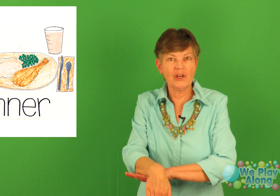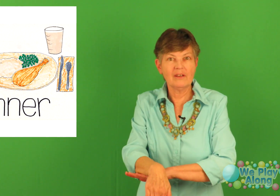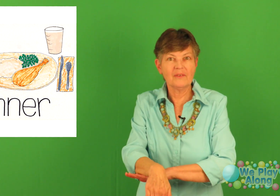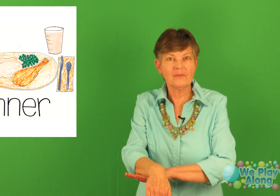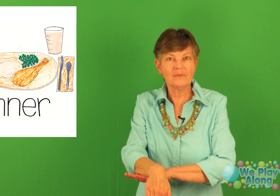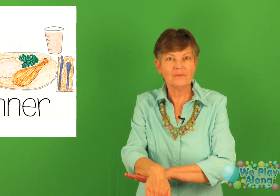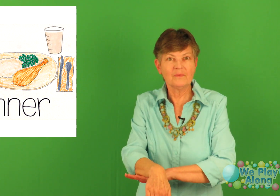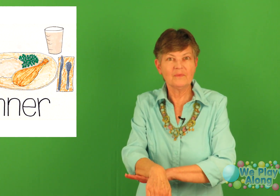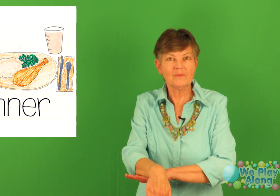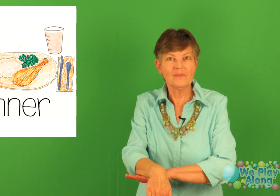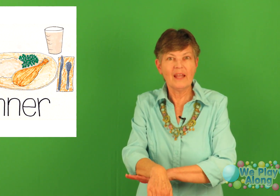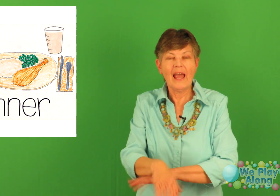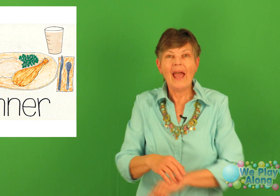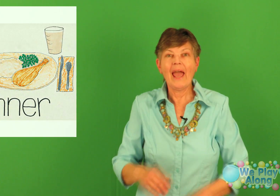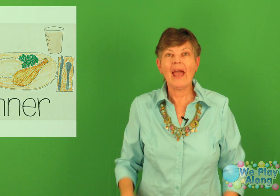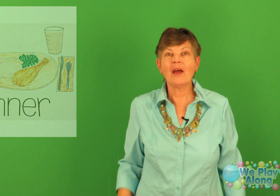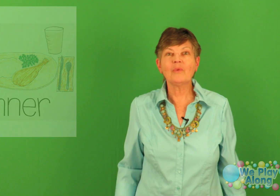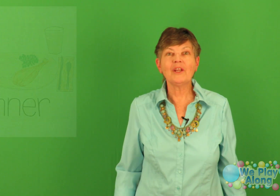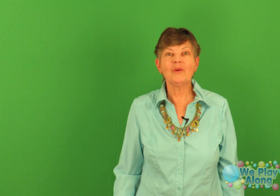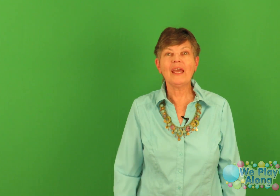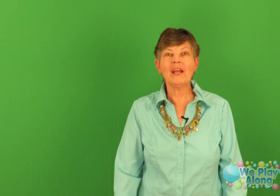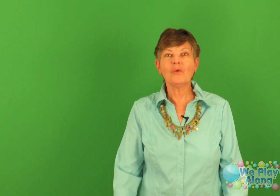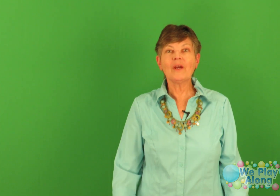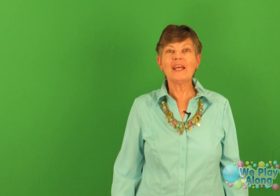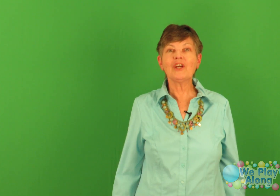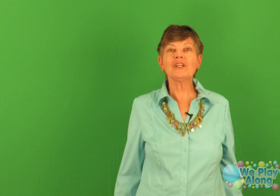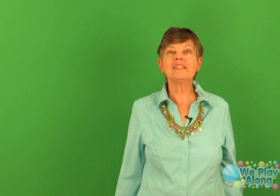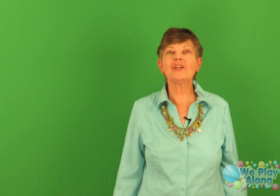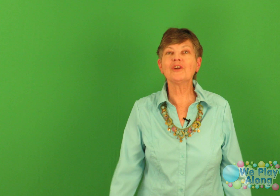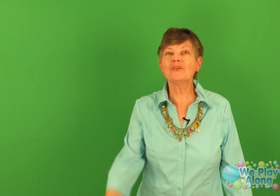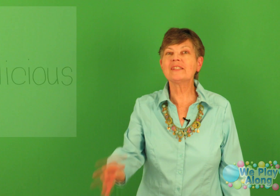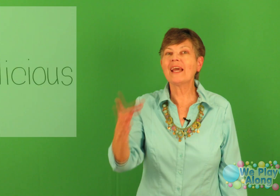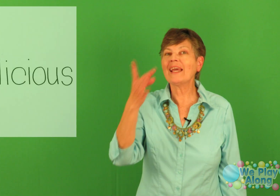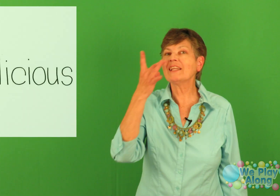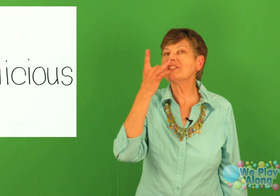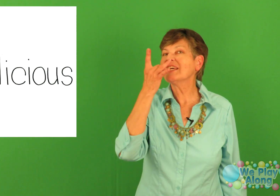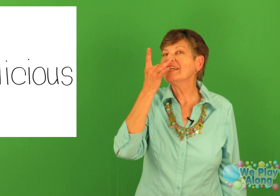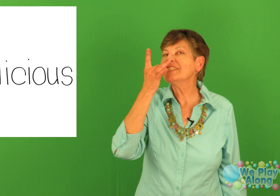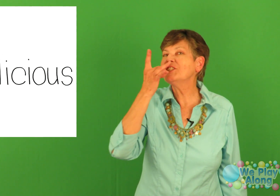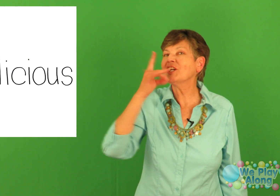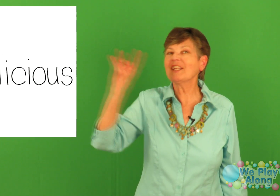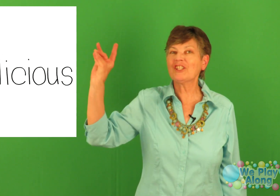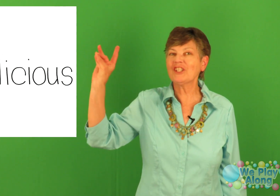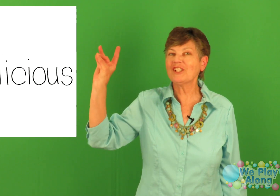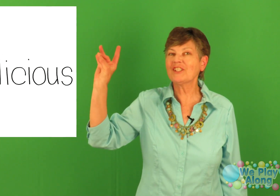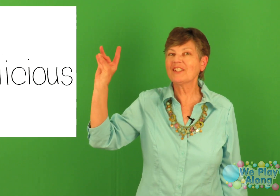and when you eat a really good dinner you say it's delicious